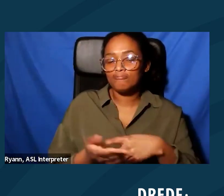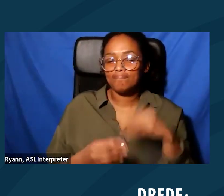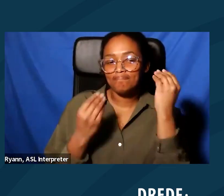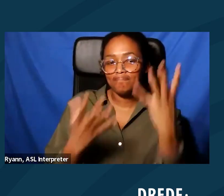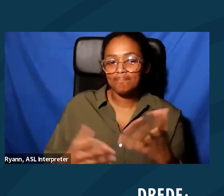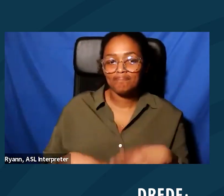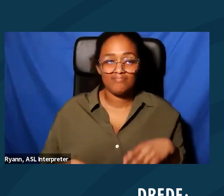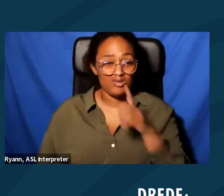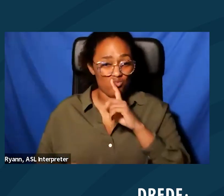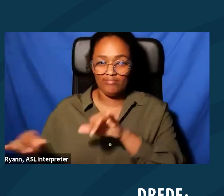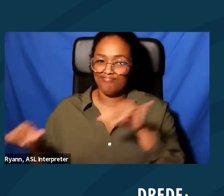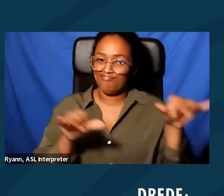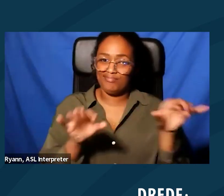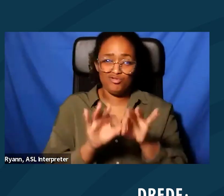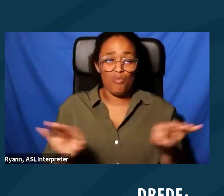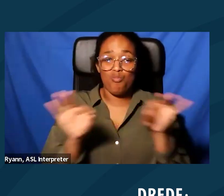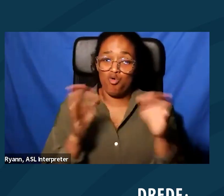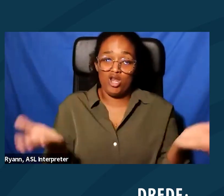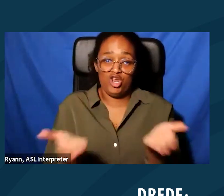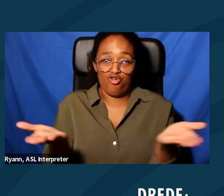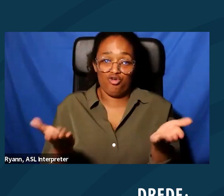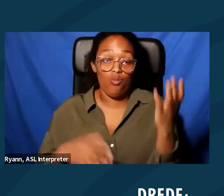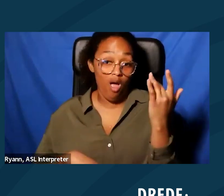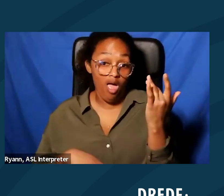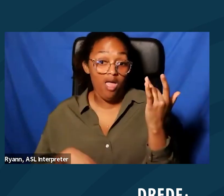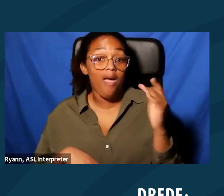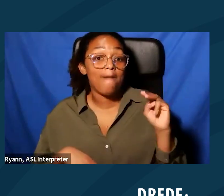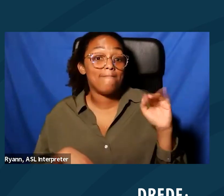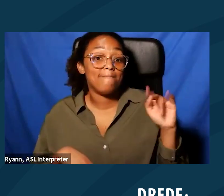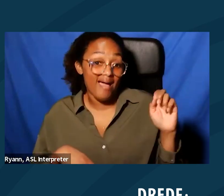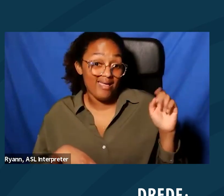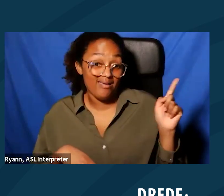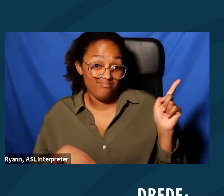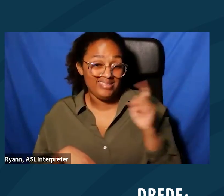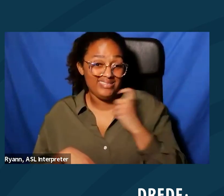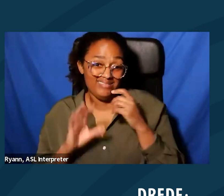"I think we all need a pep talk," right. I think we all need a pep talk.